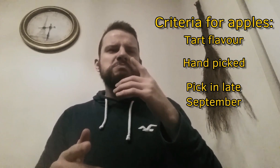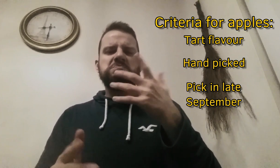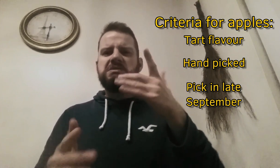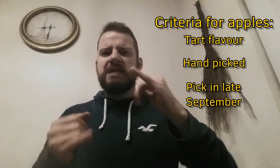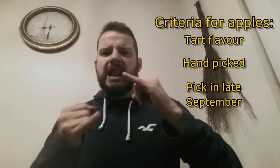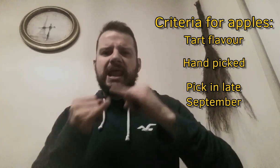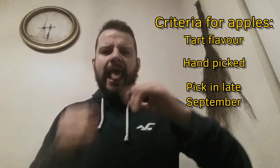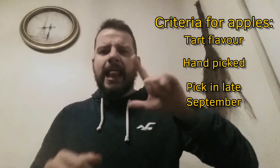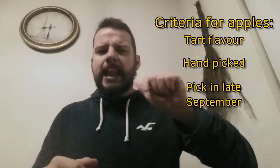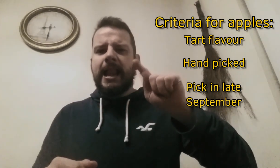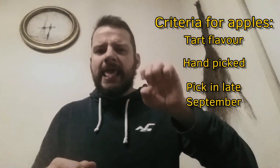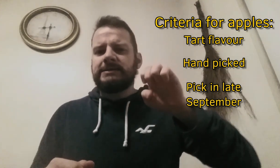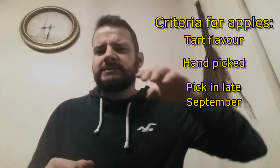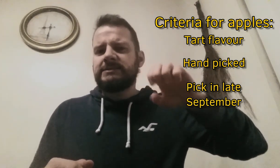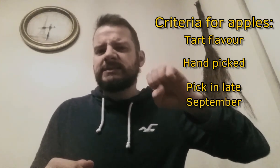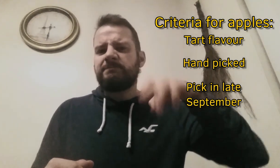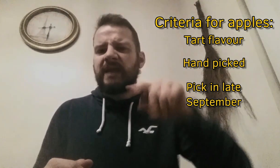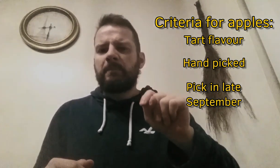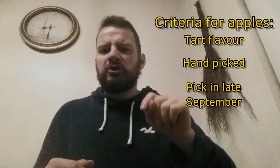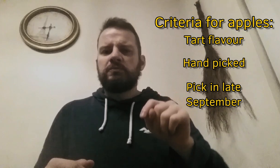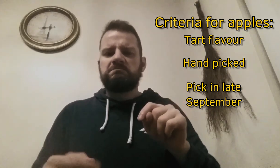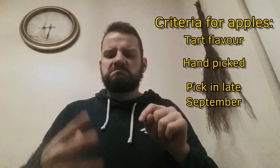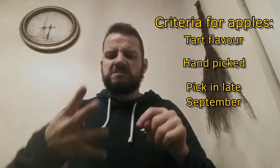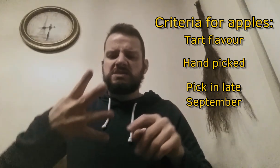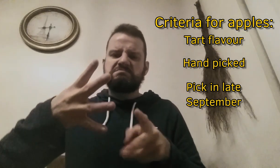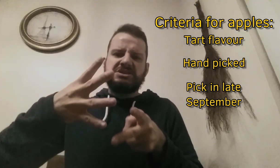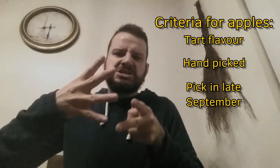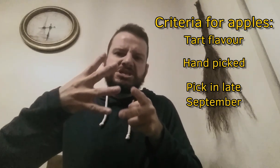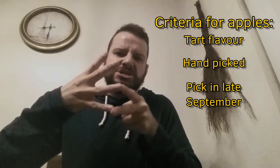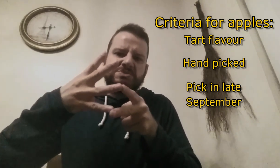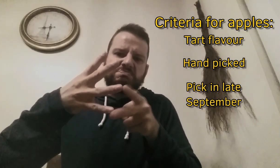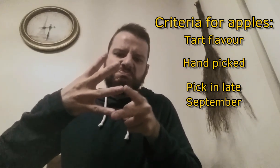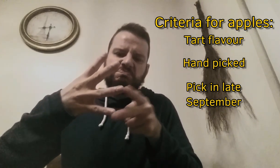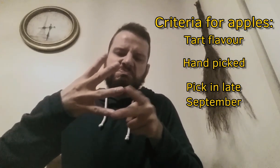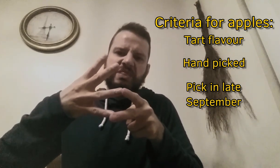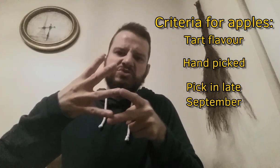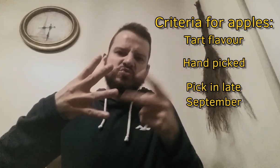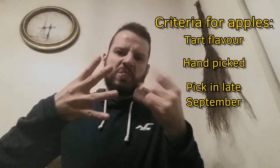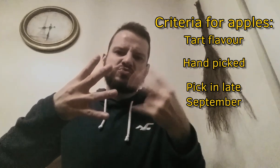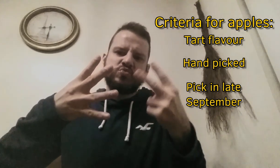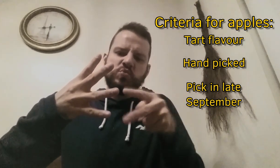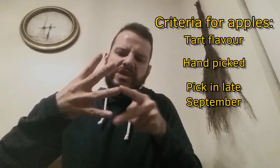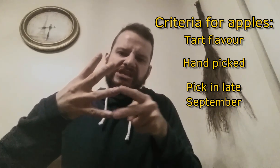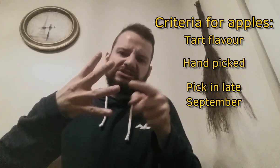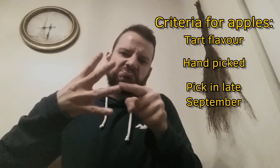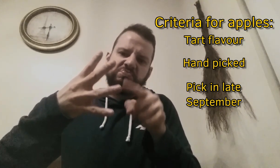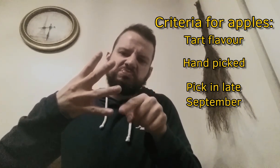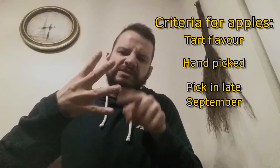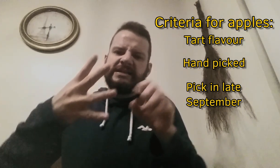late September, perhaps the last two weeks of the month.